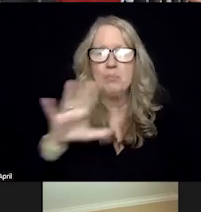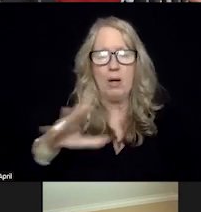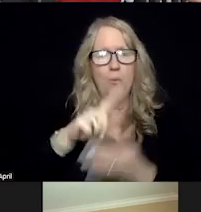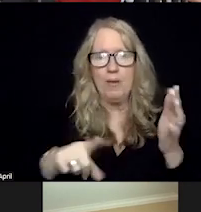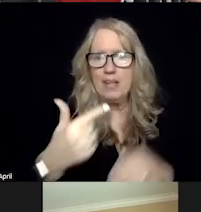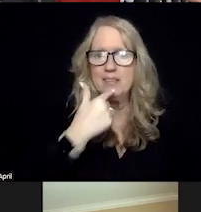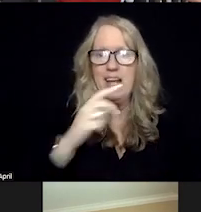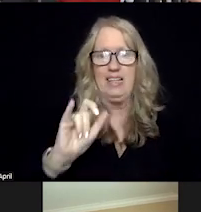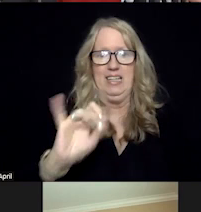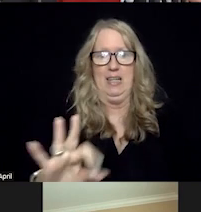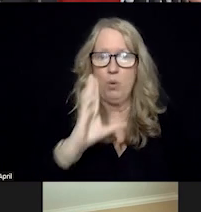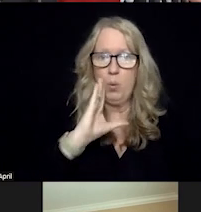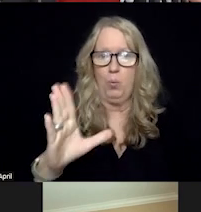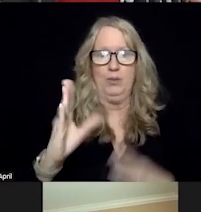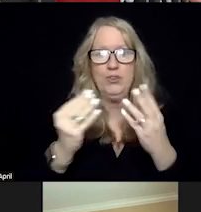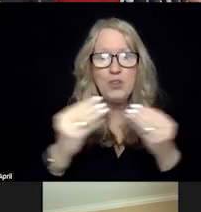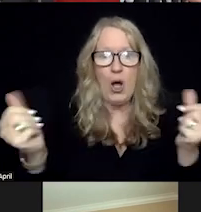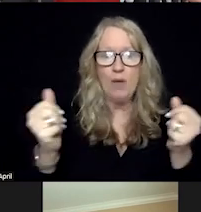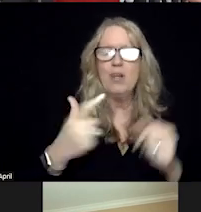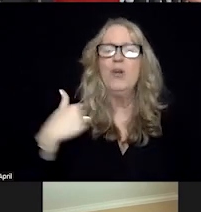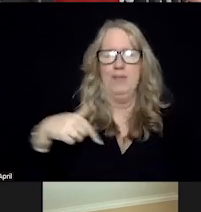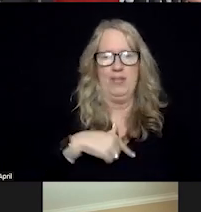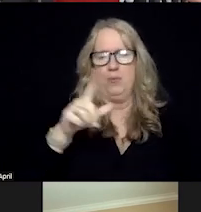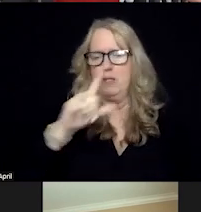WE ARE GOING TO SOLVE THIS, WE NEED THE DEDICATED RECEIVING